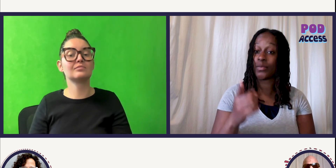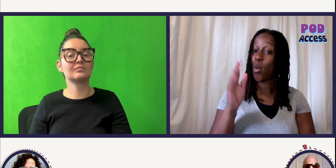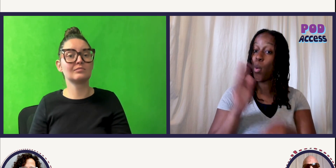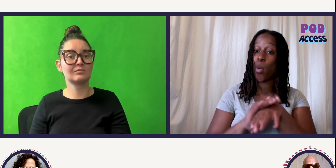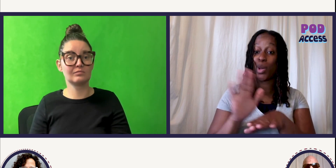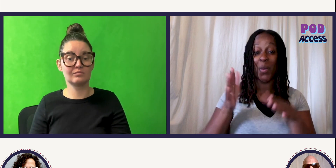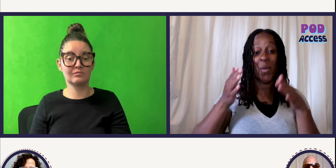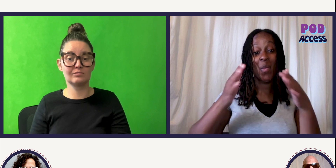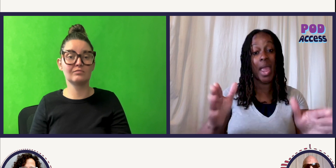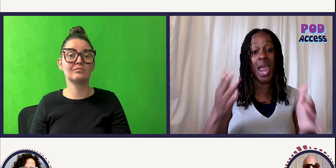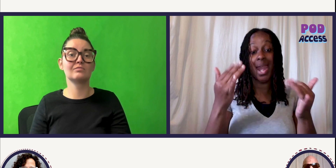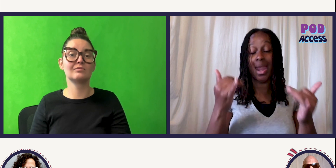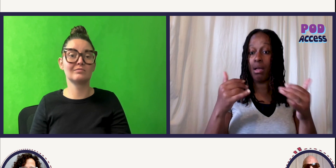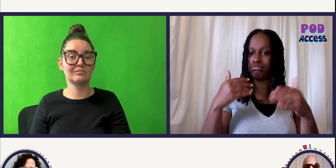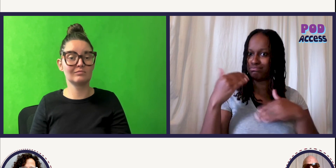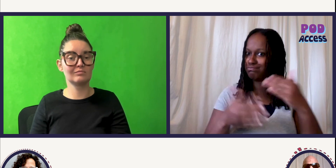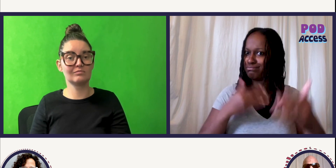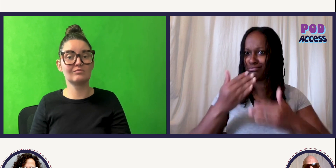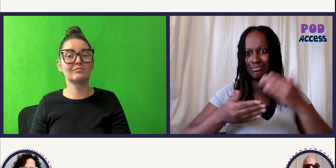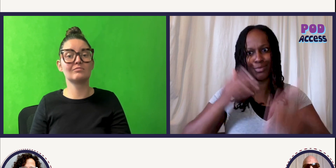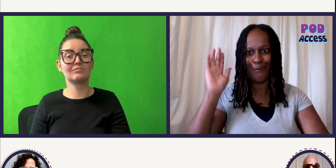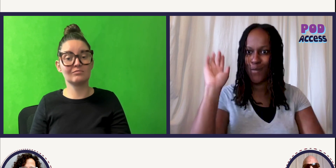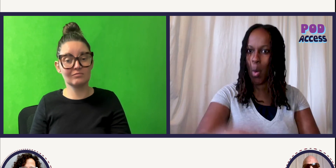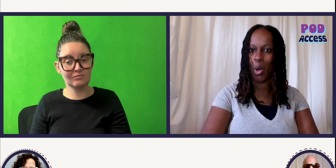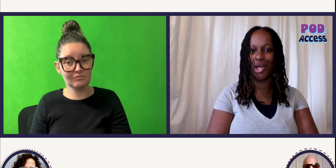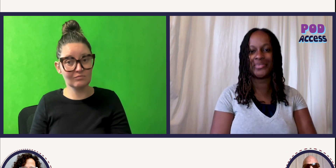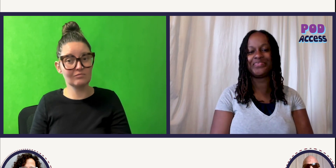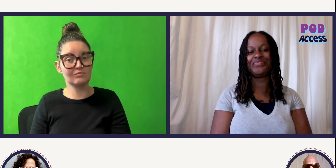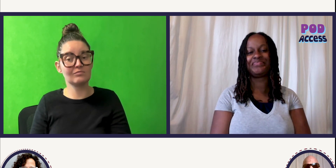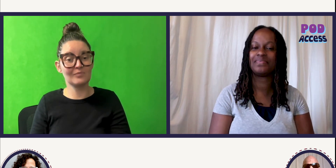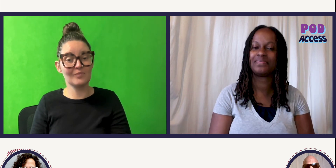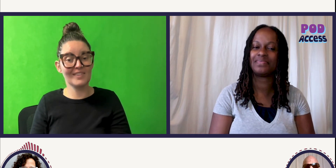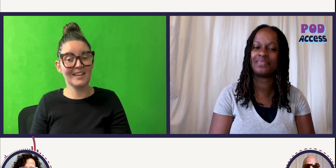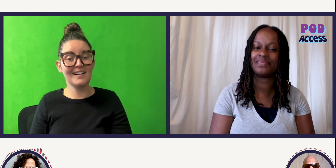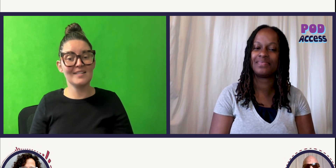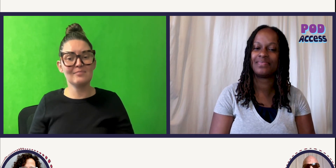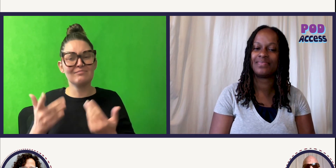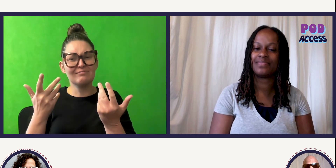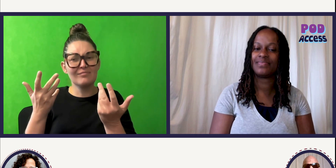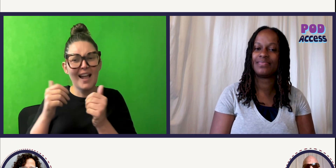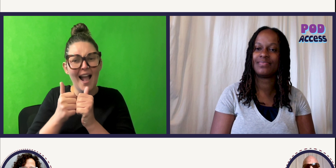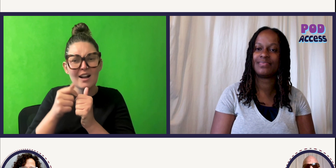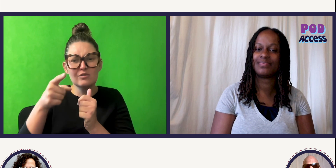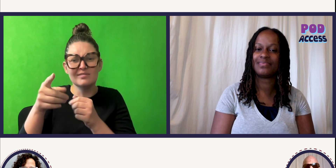You're on your way! Now, just keep moving forward! How do you define success?